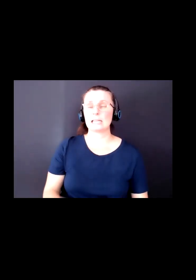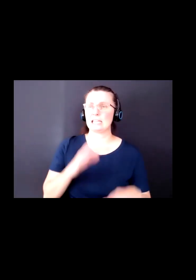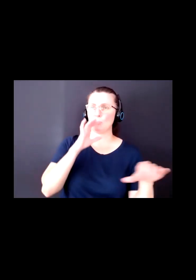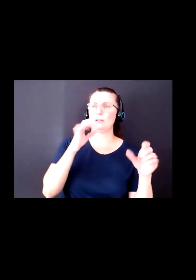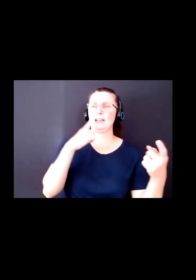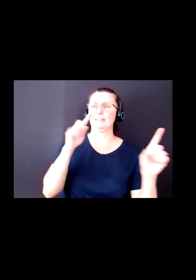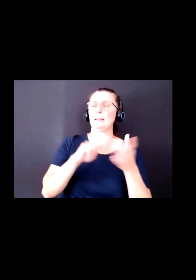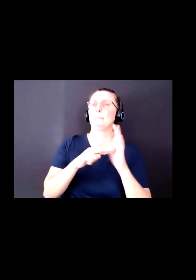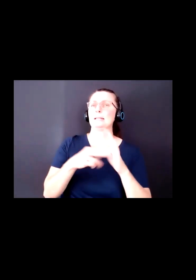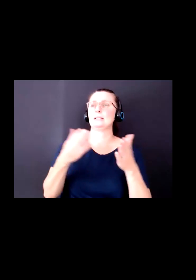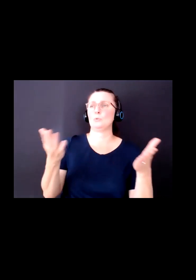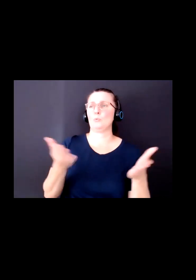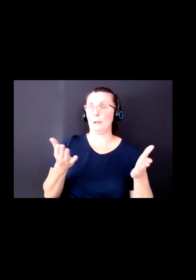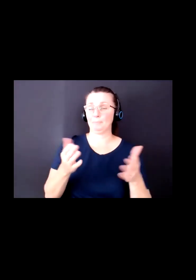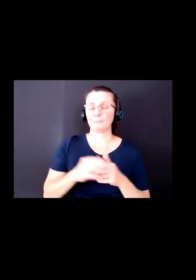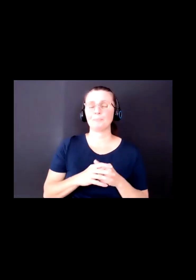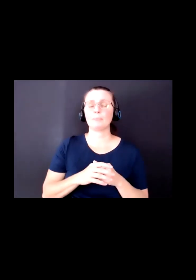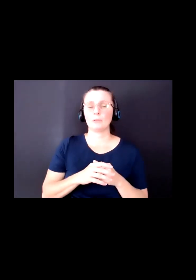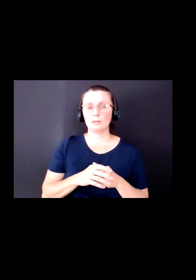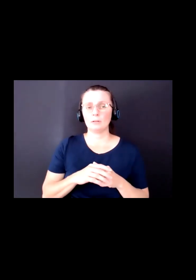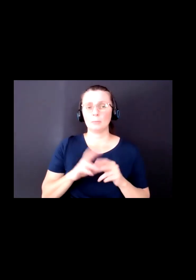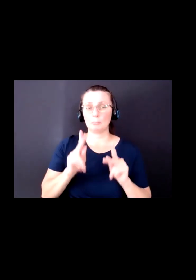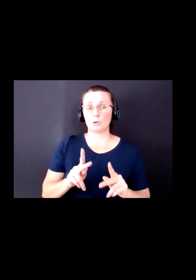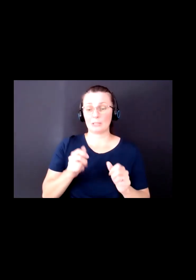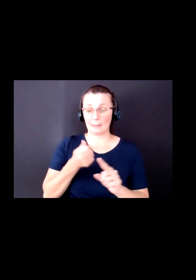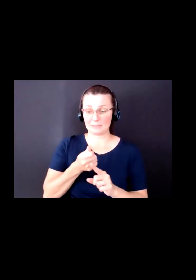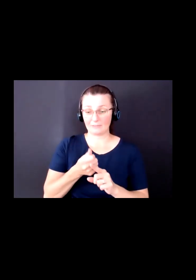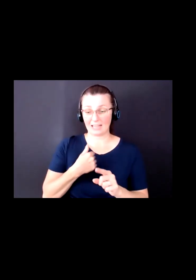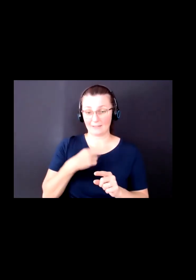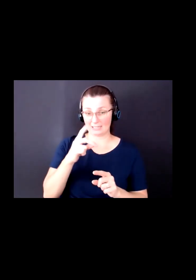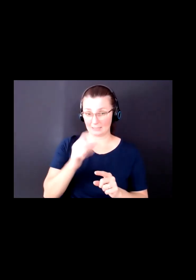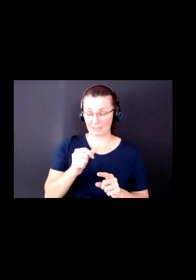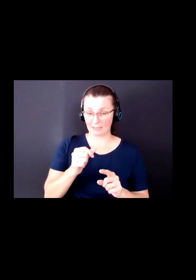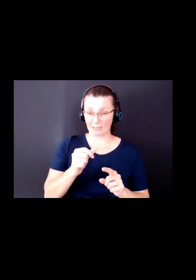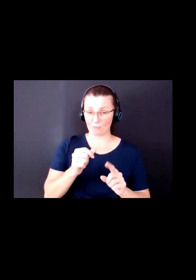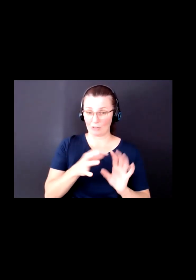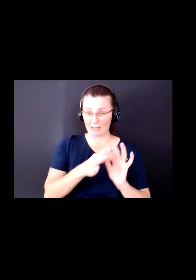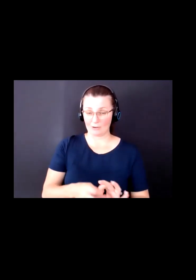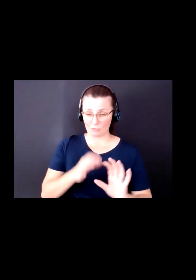with a communication disability can communicate with